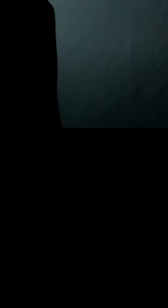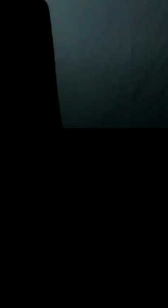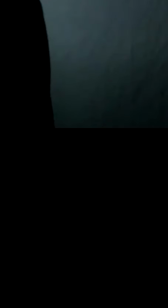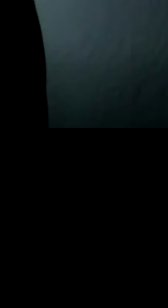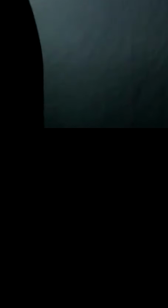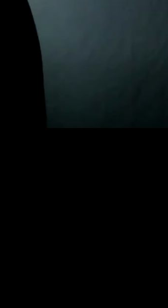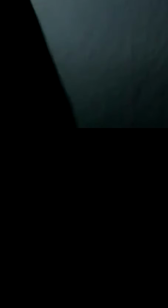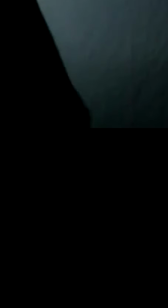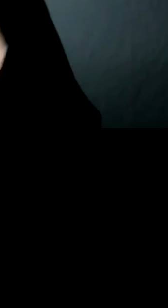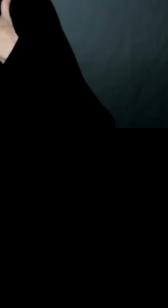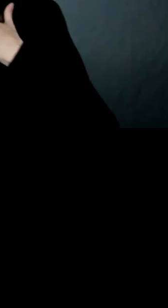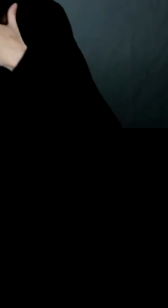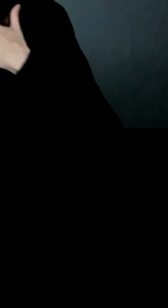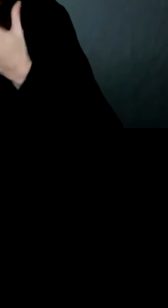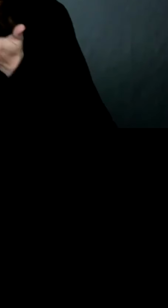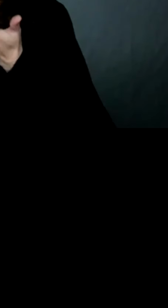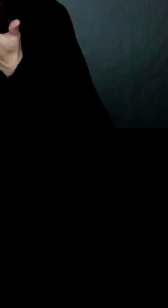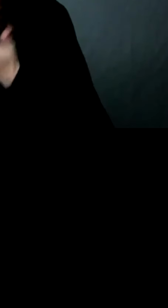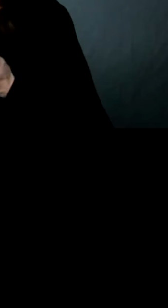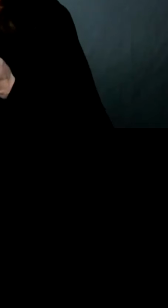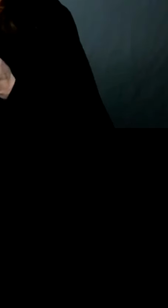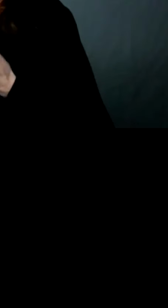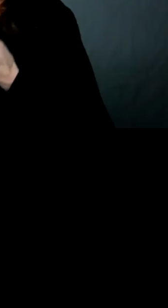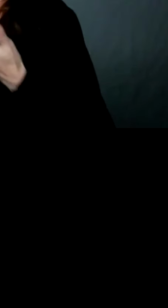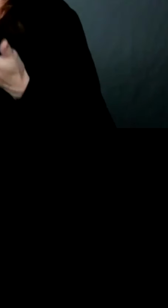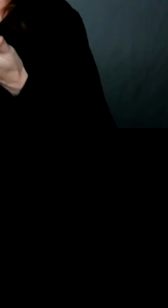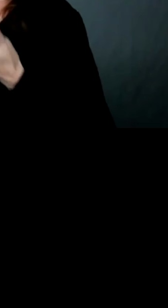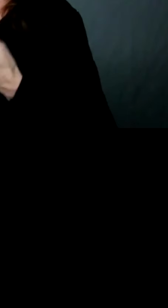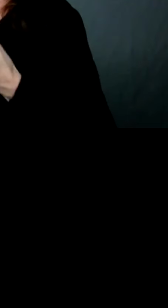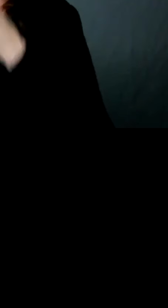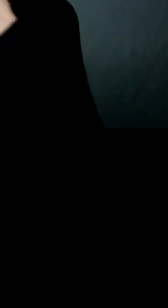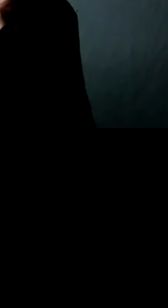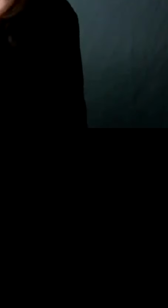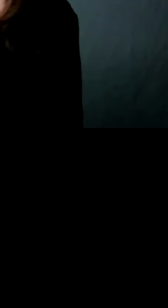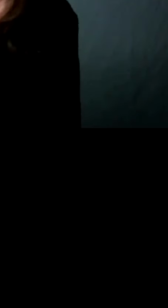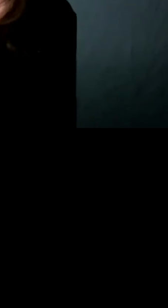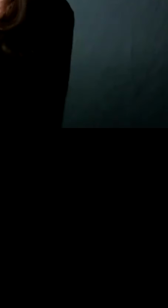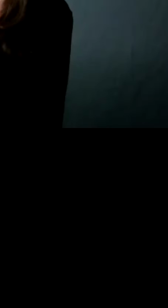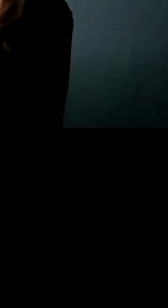» TIM VALYEAR: The research is still going on for my initial research I have done. I have